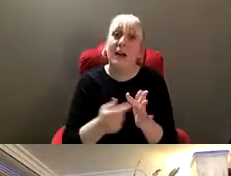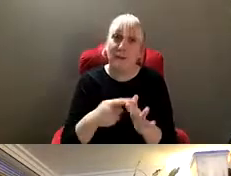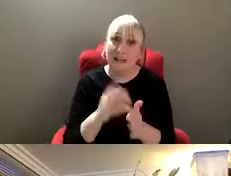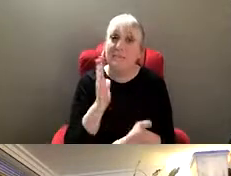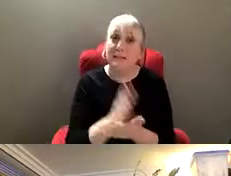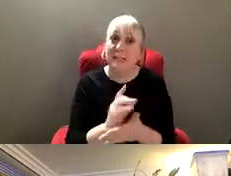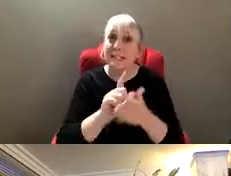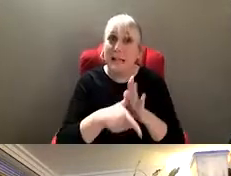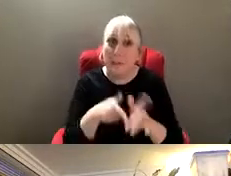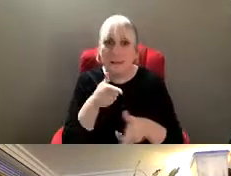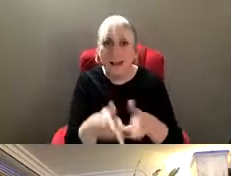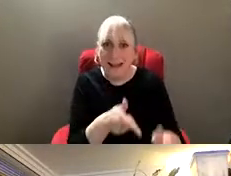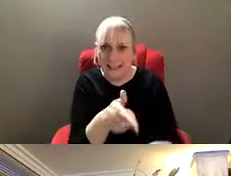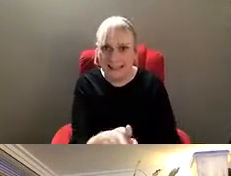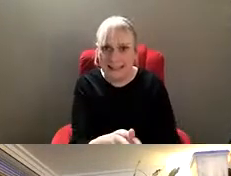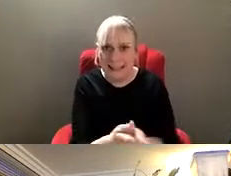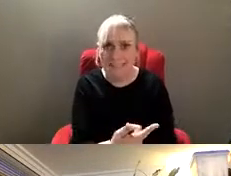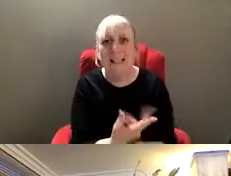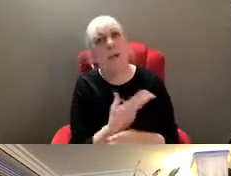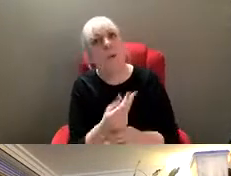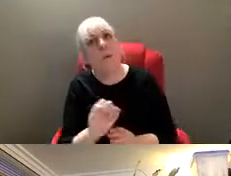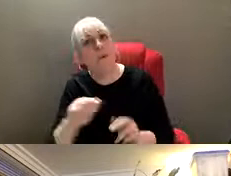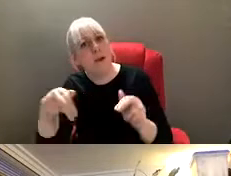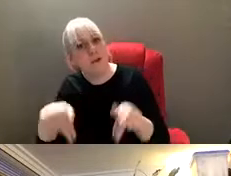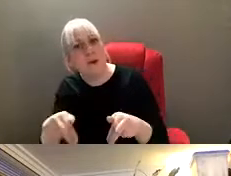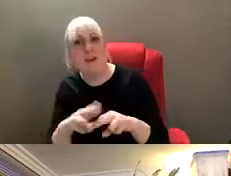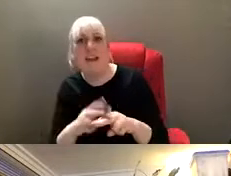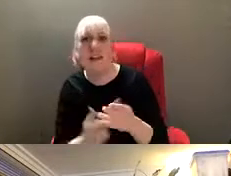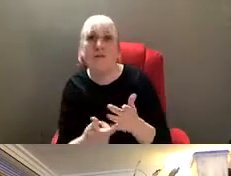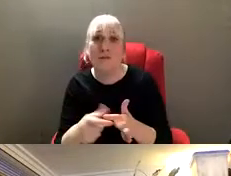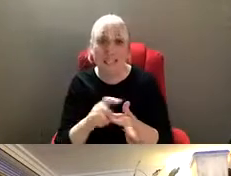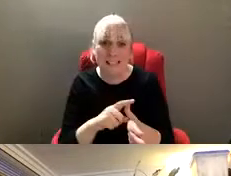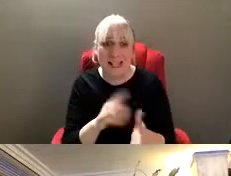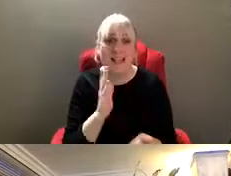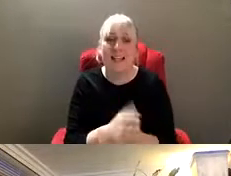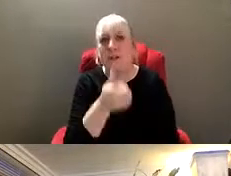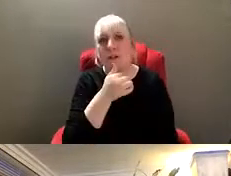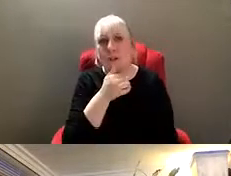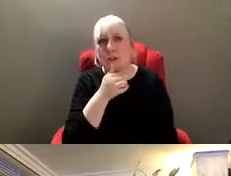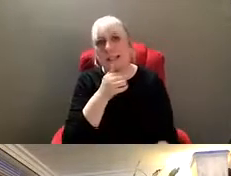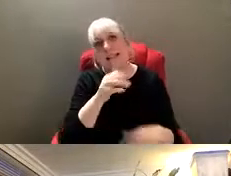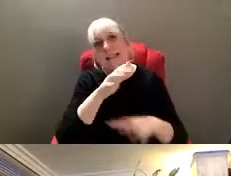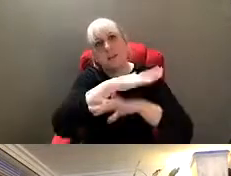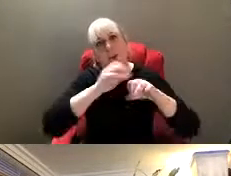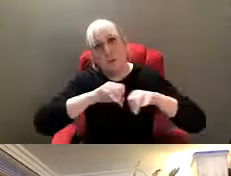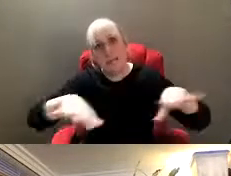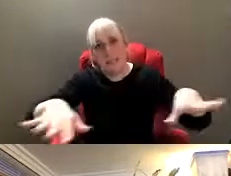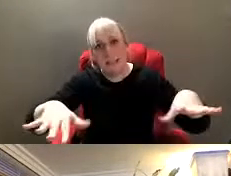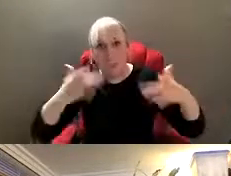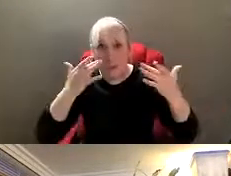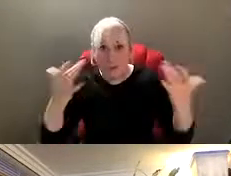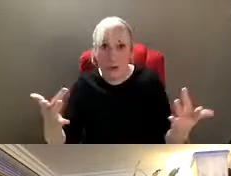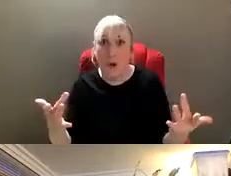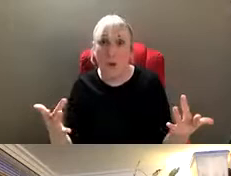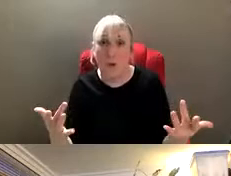along with her dogfried reader uses social media to demonstrate how brilliant and inclusive cycling